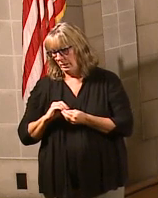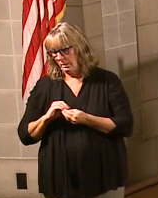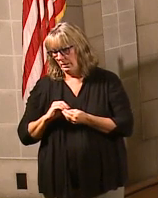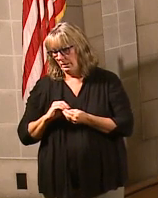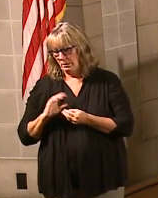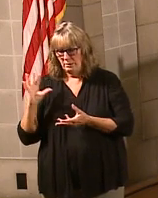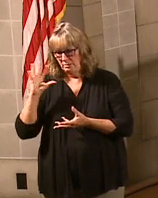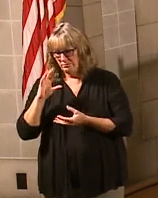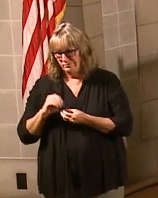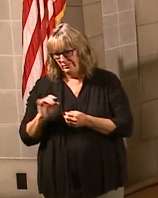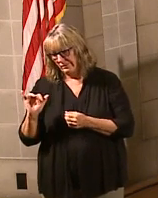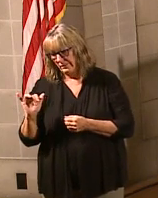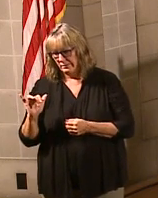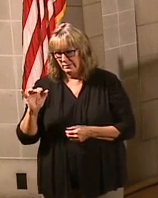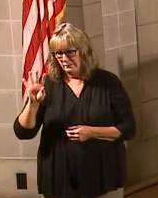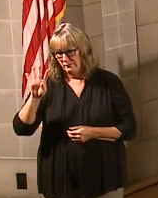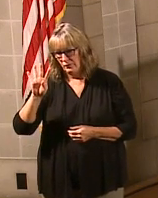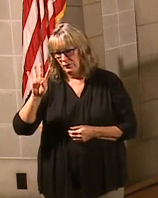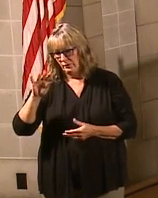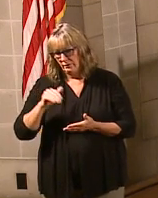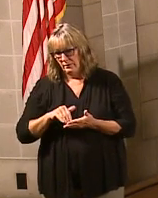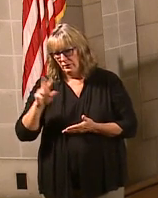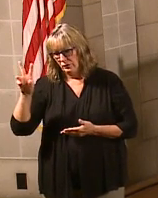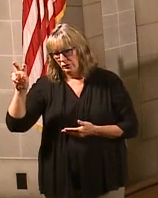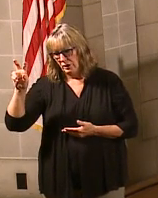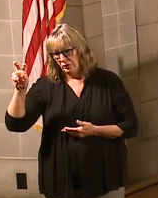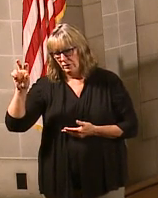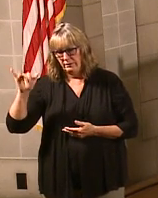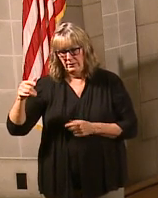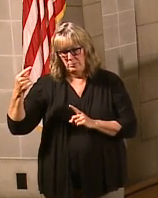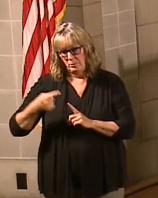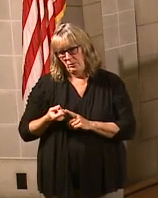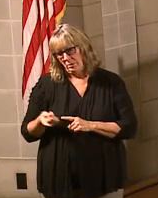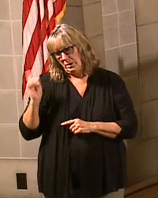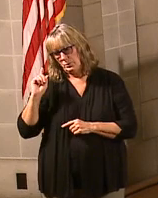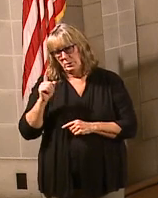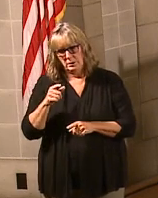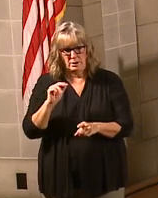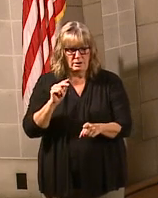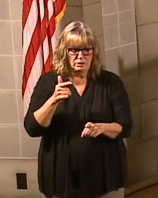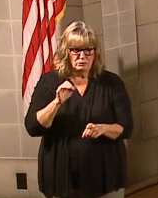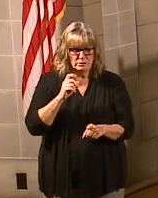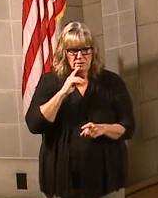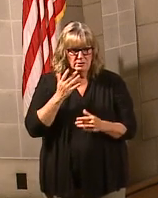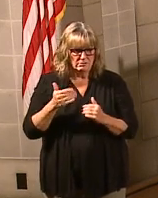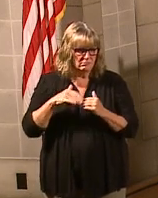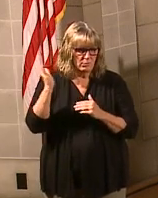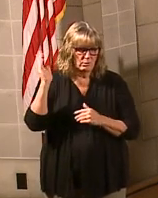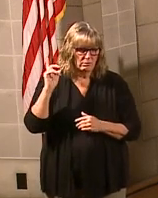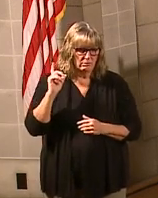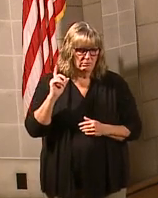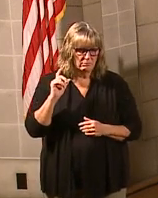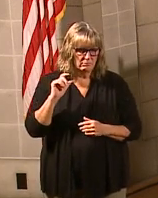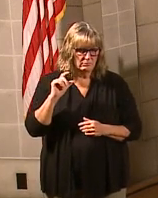STEPS, SO WE'RE AT 342. I THINK LAST WEEK OVERALL IT WAS